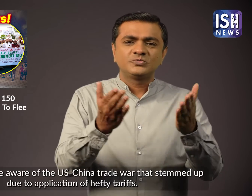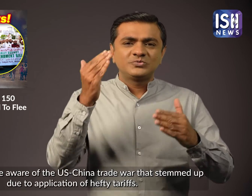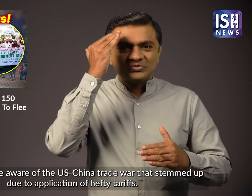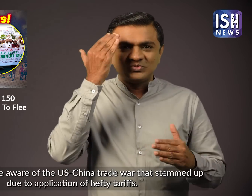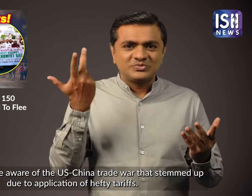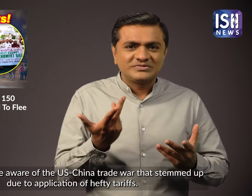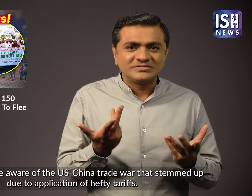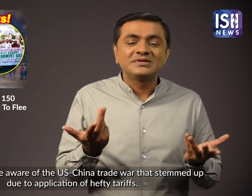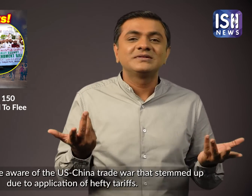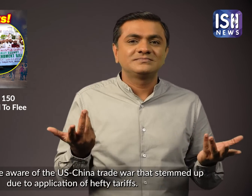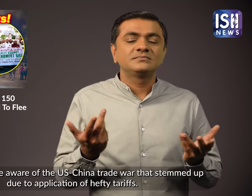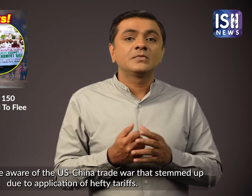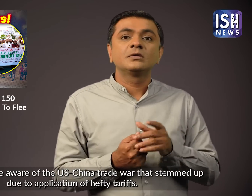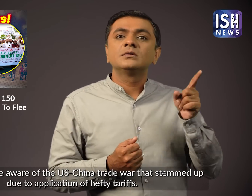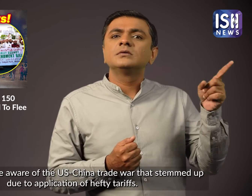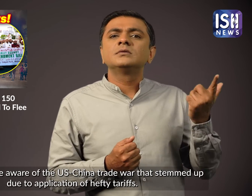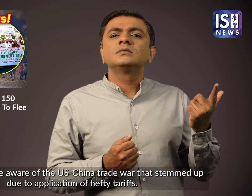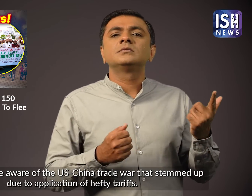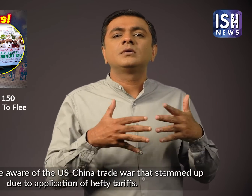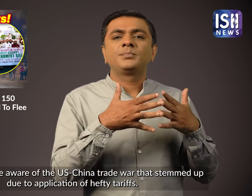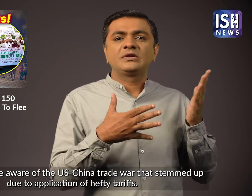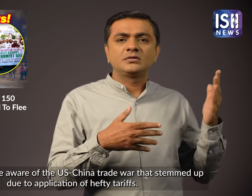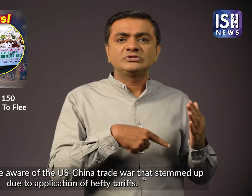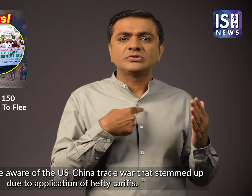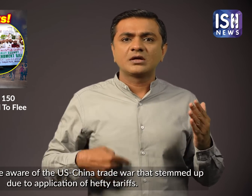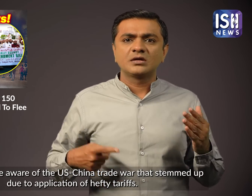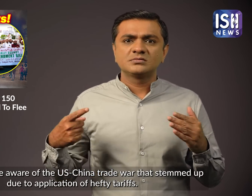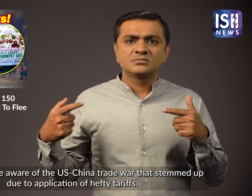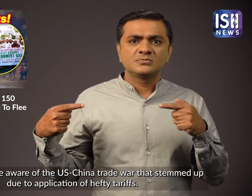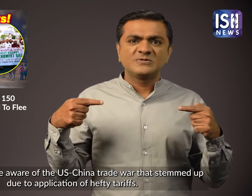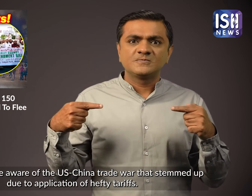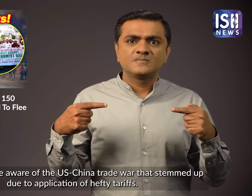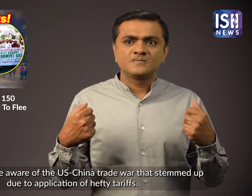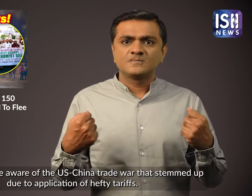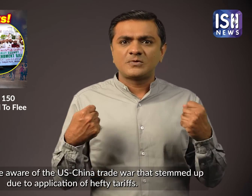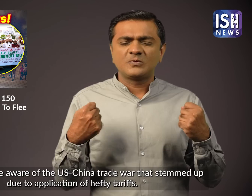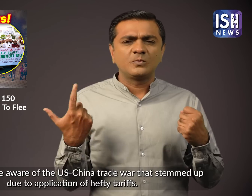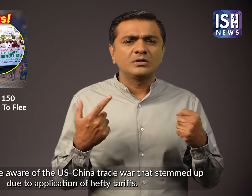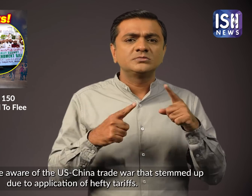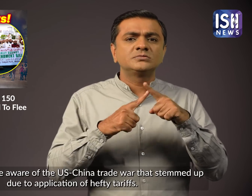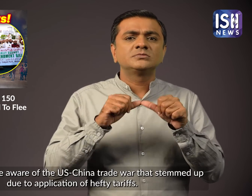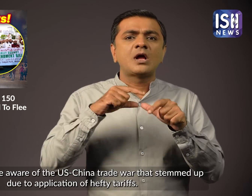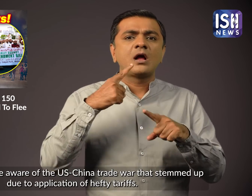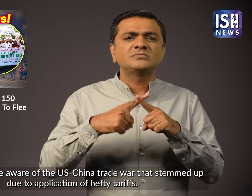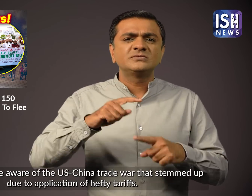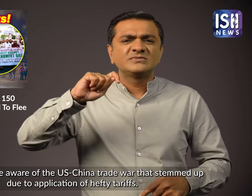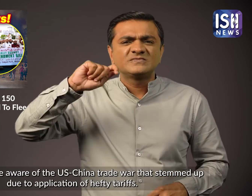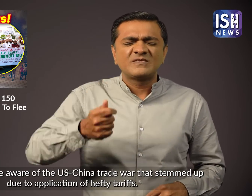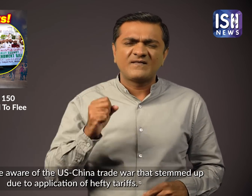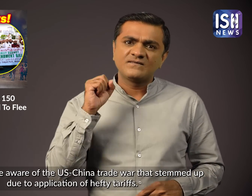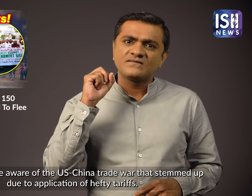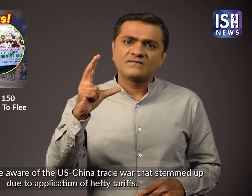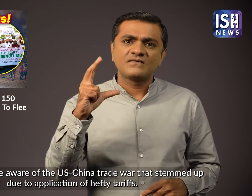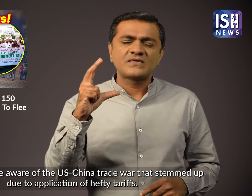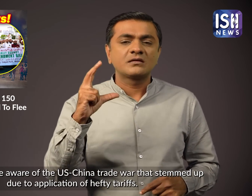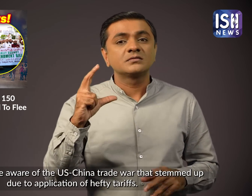You all might be aware of the US-China trade war that stemmed up due to application of hefty tariffs.